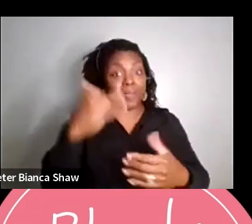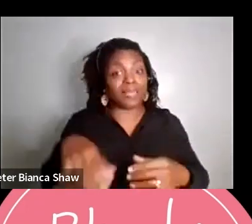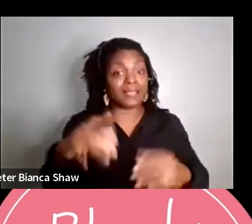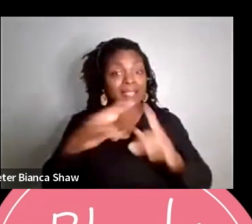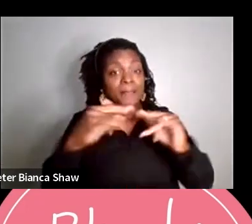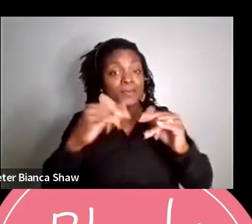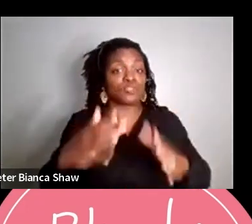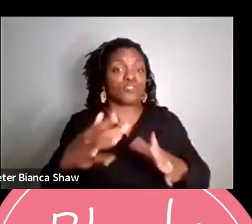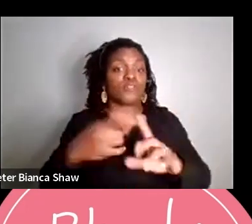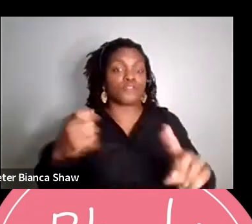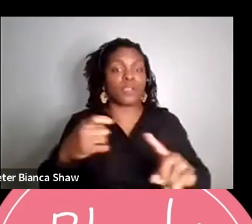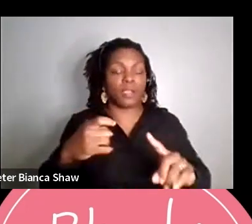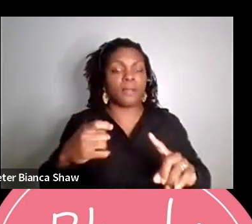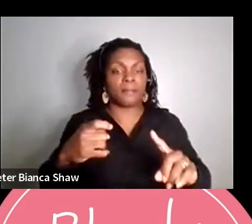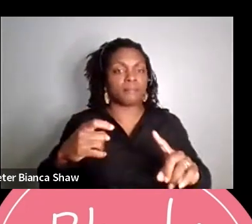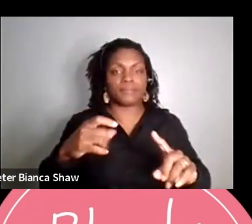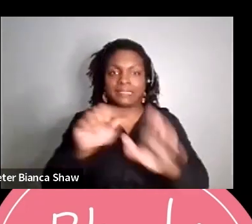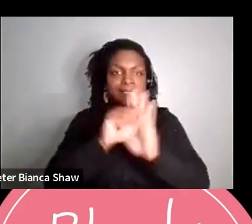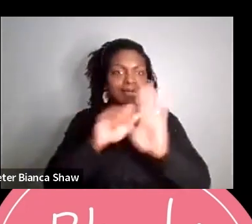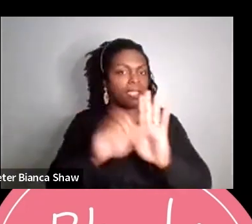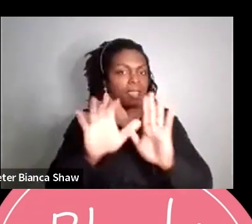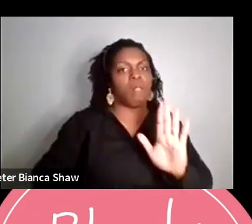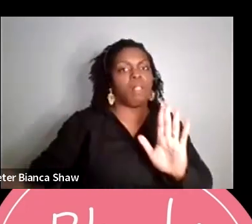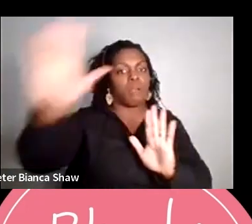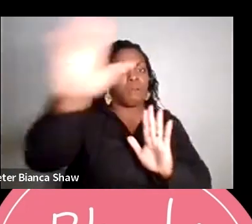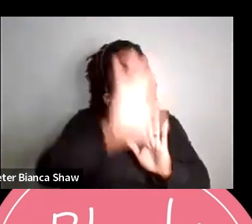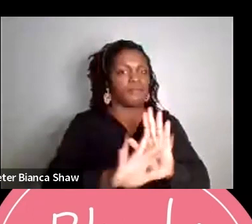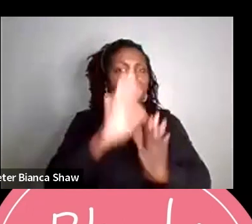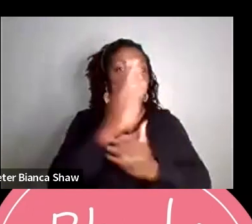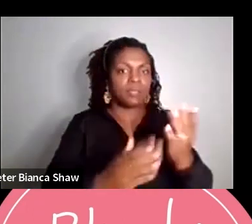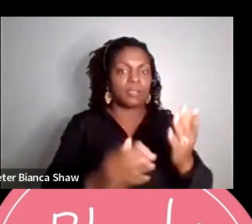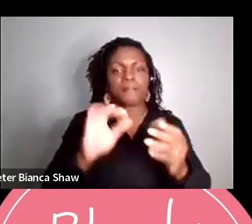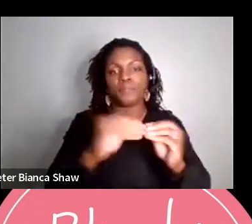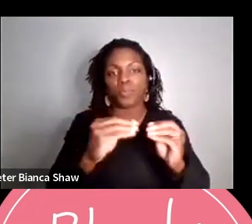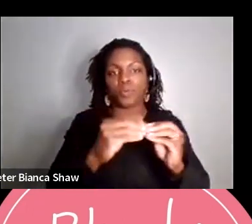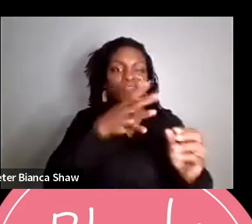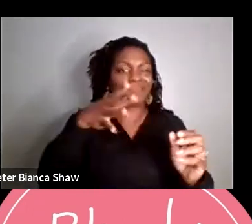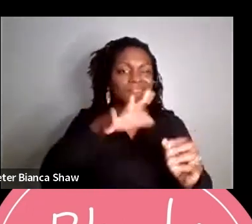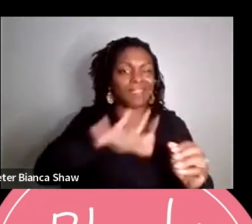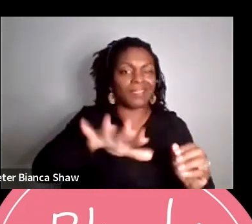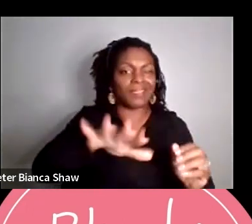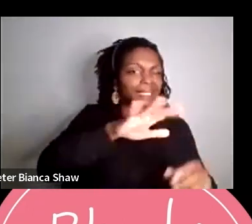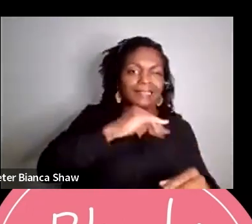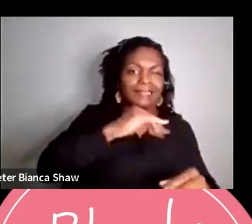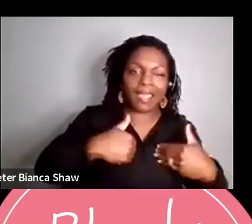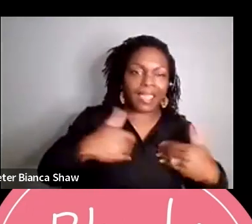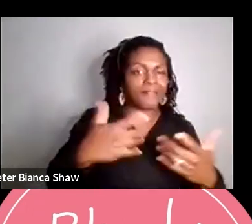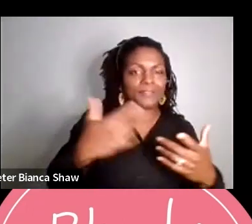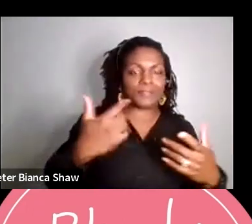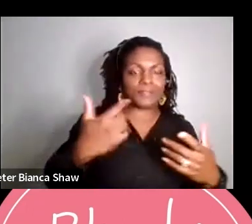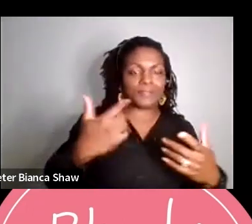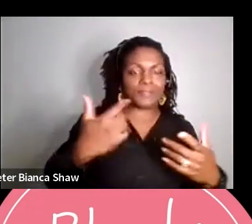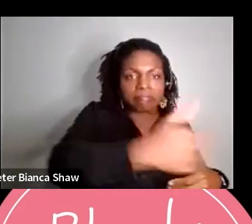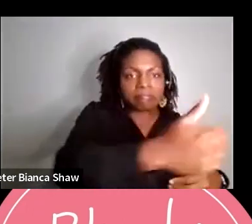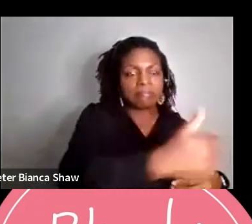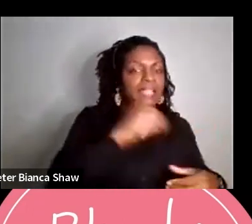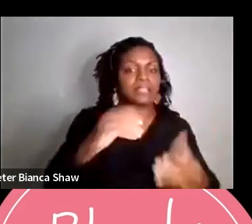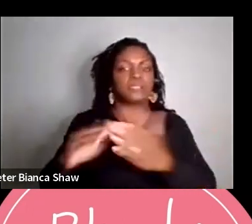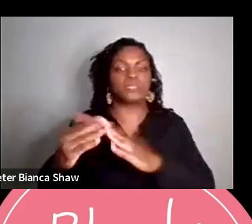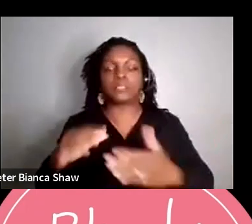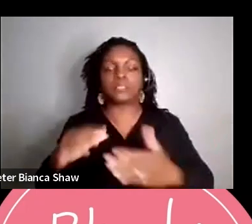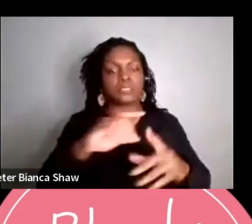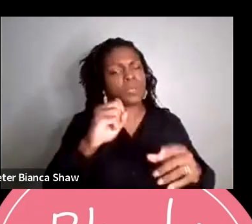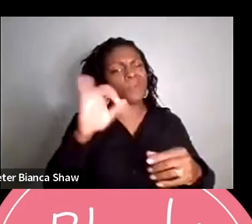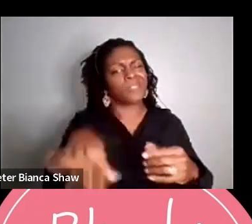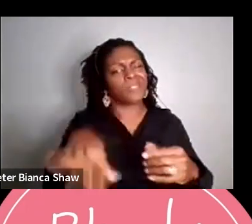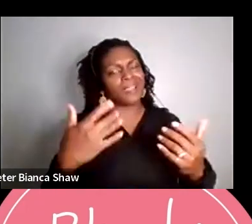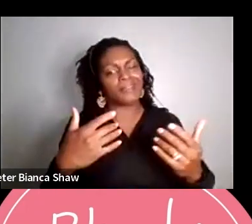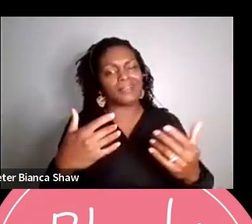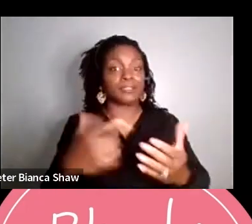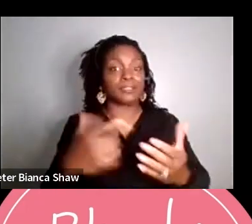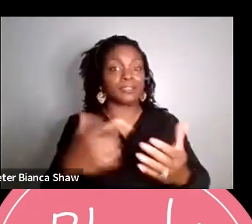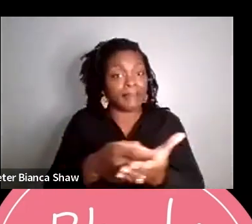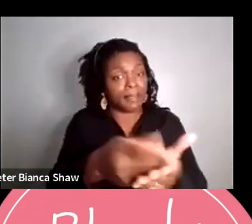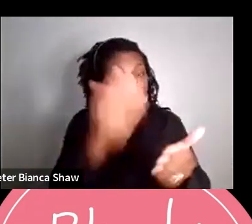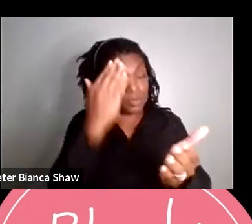them are in a little bit more of a rural area and they don't have public transportation, So it was really neat to be able to come and use all of our cane skills, and even though you didn't use a cane all the time, like